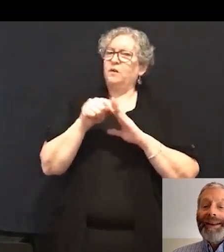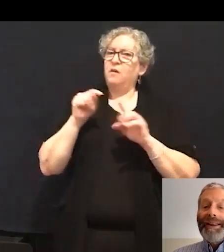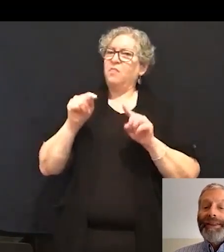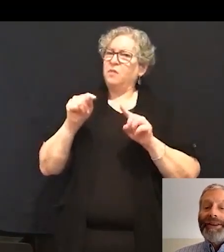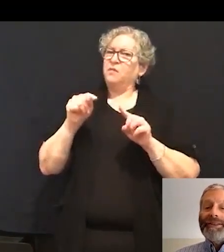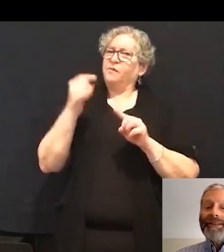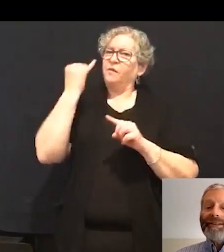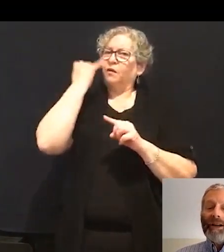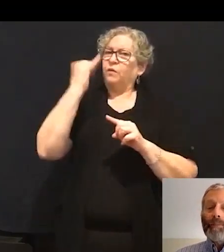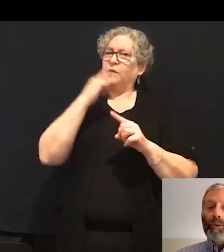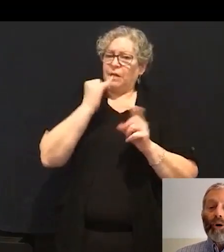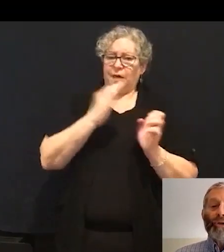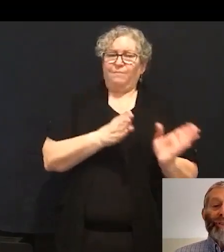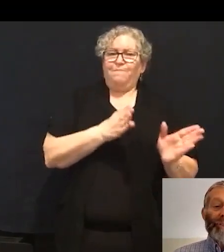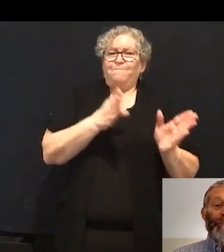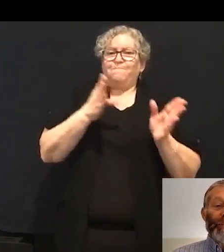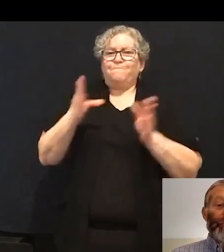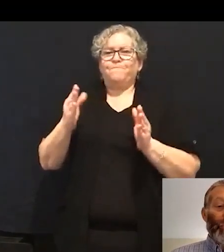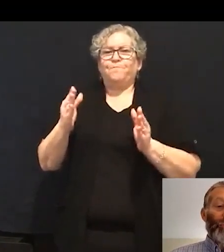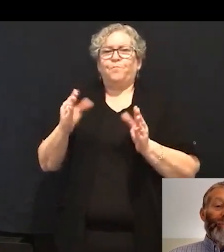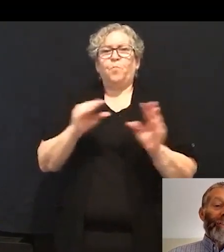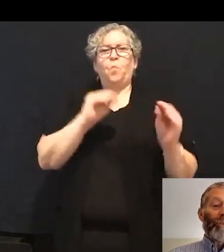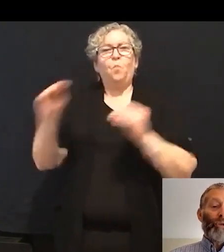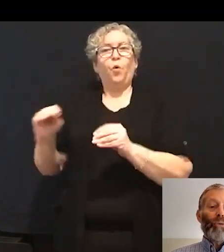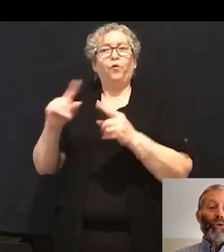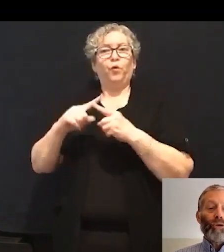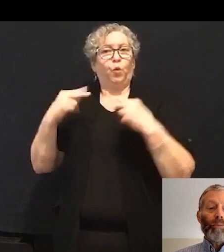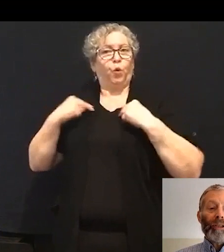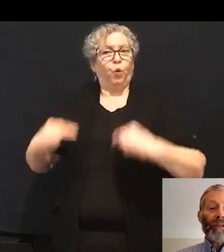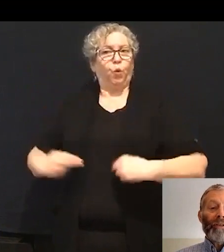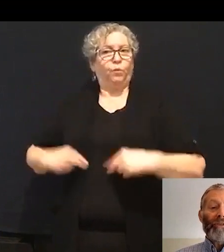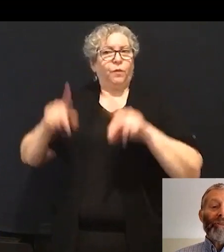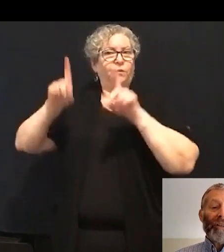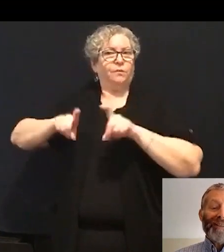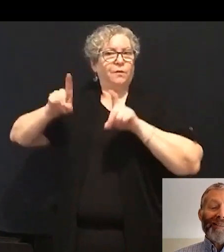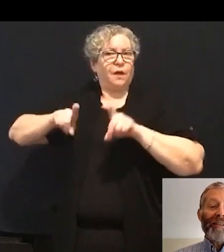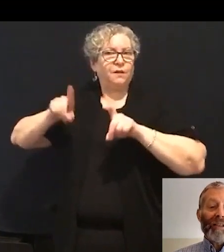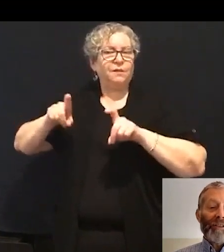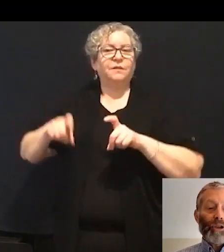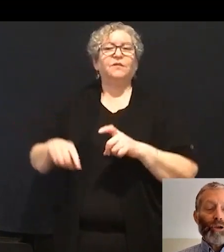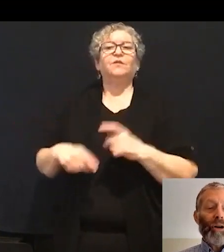this approach has been moved into human studies, into clinical trials.